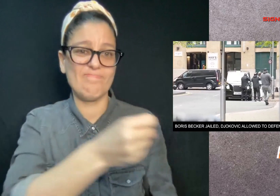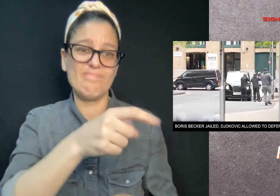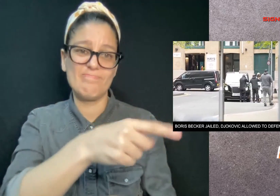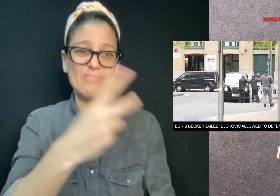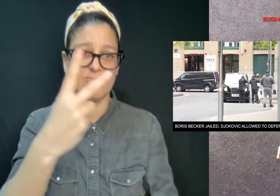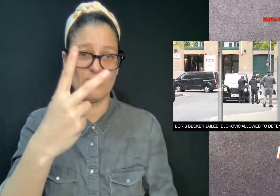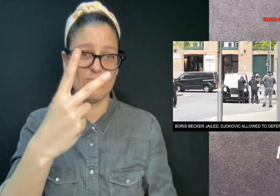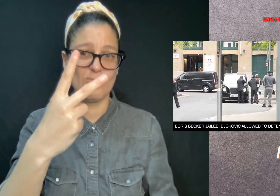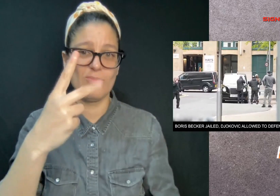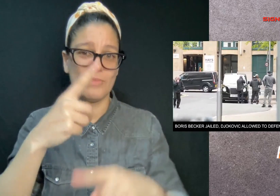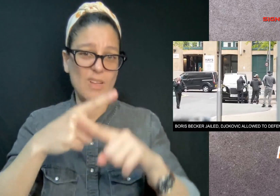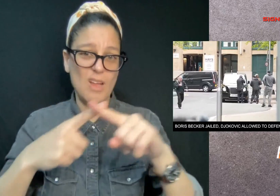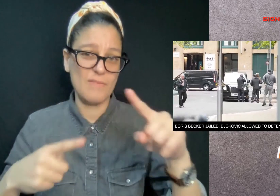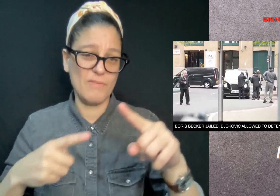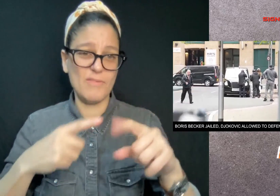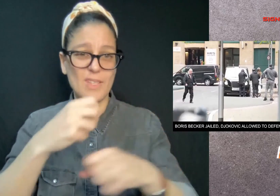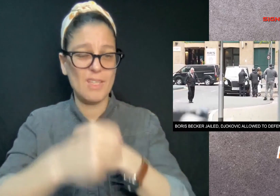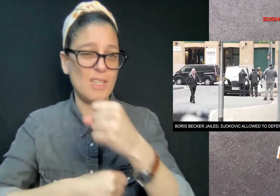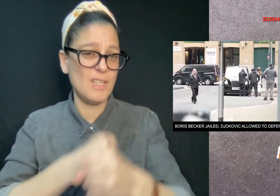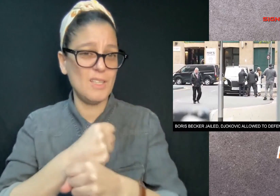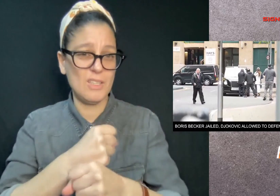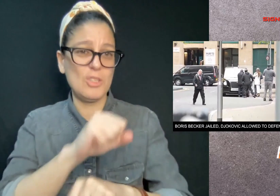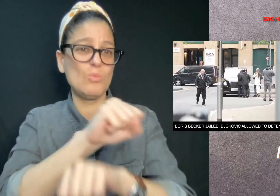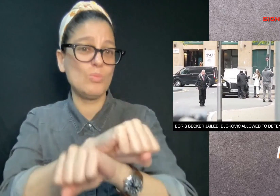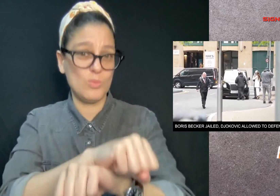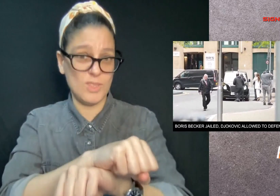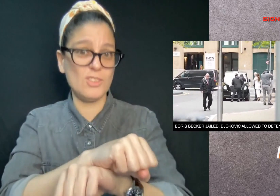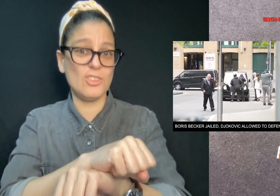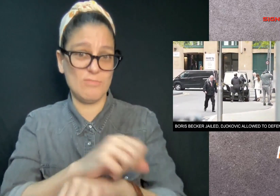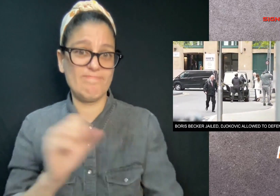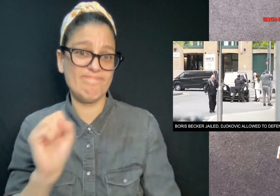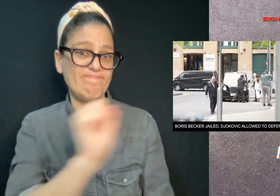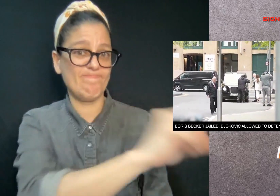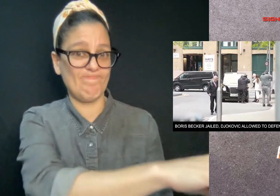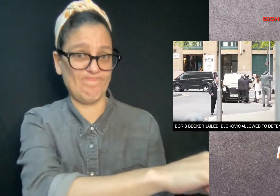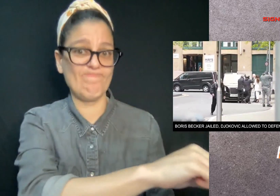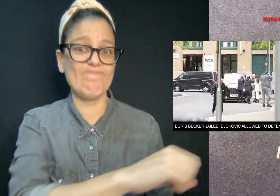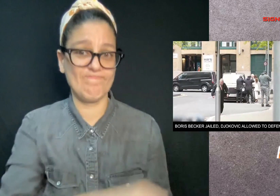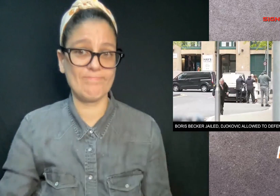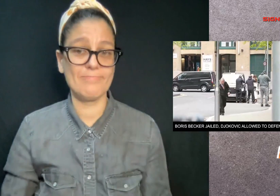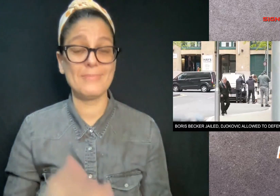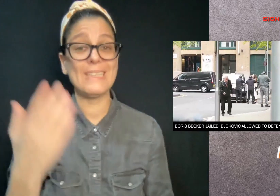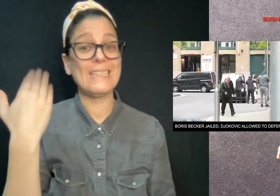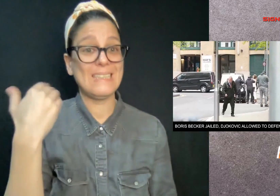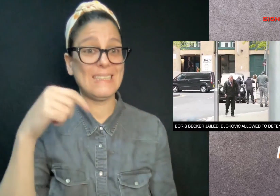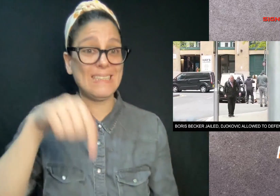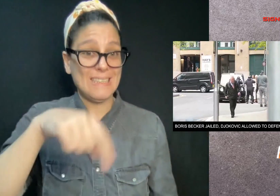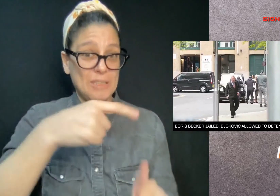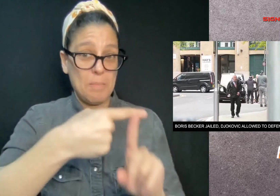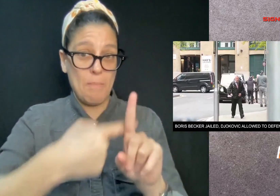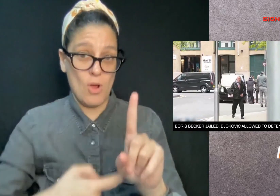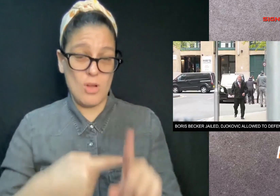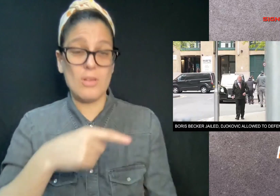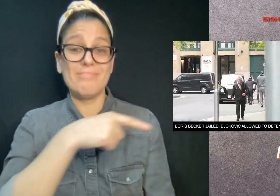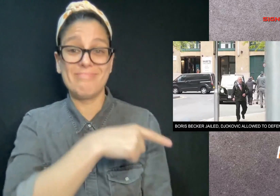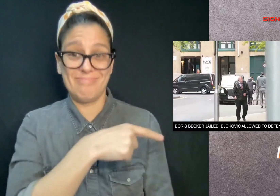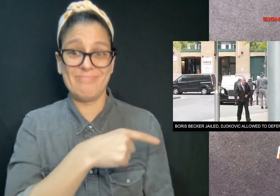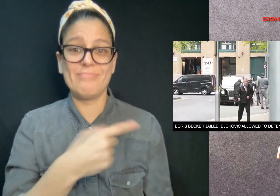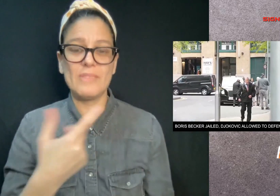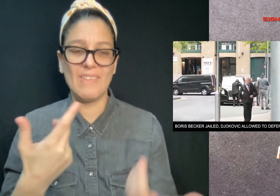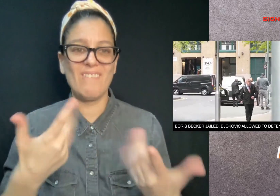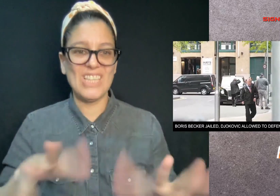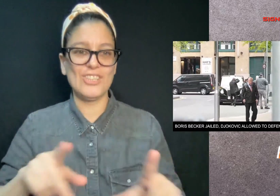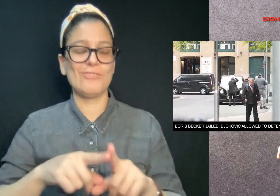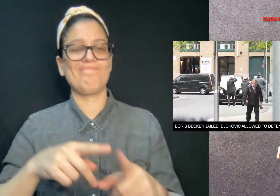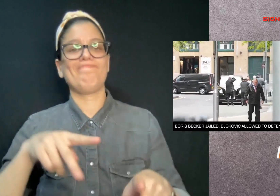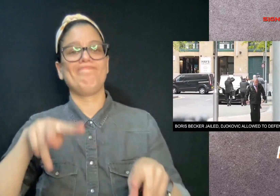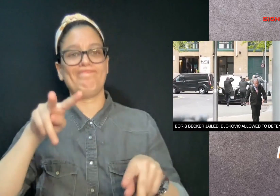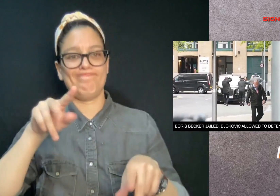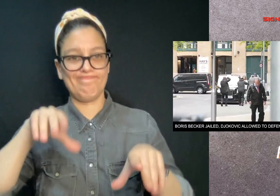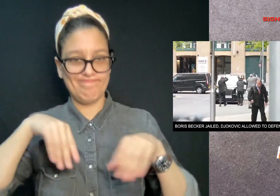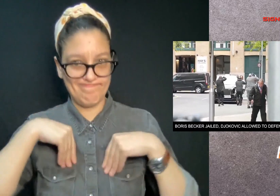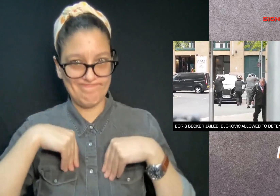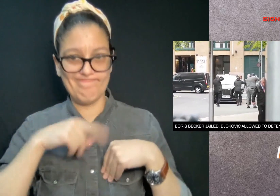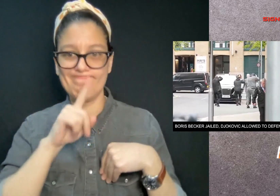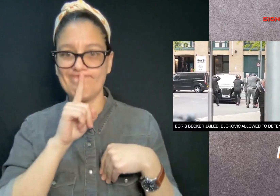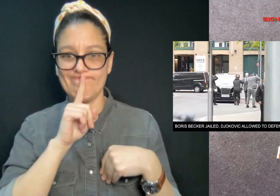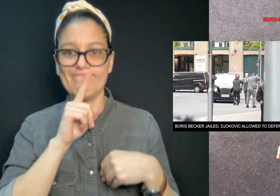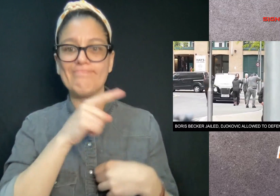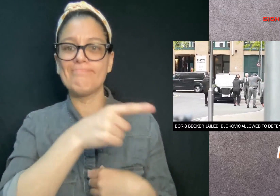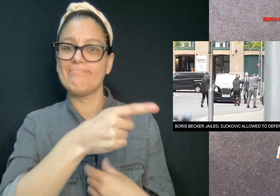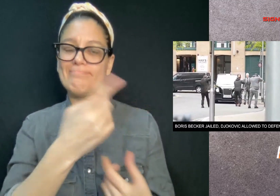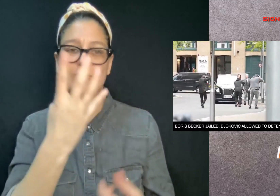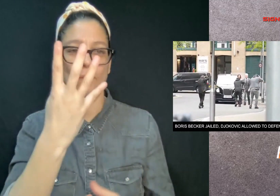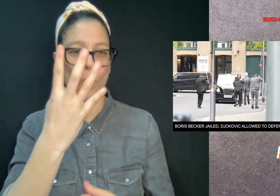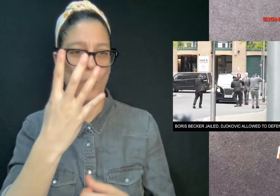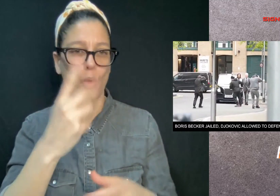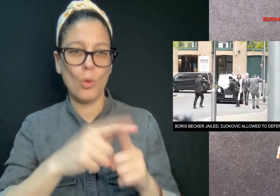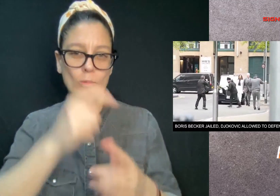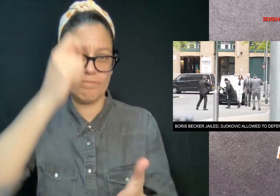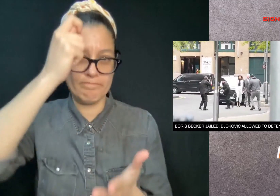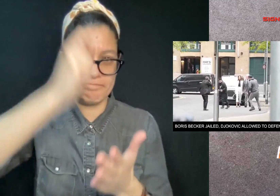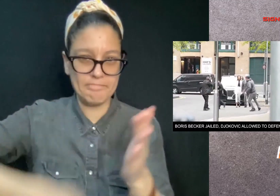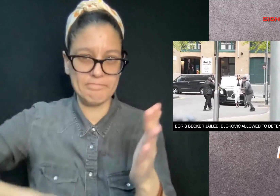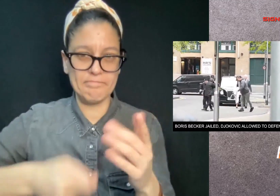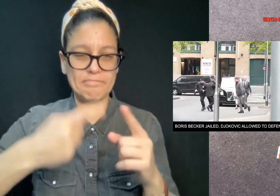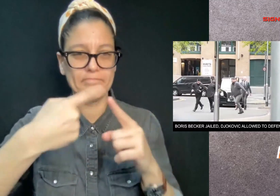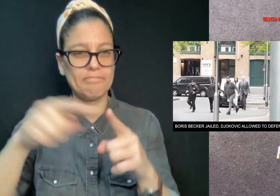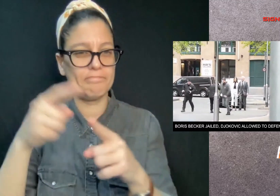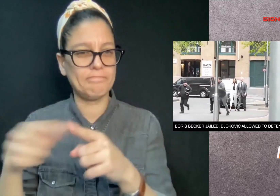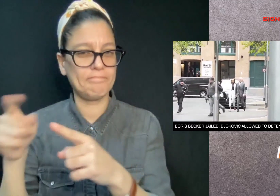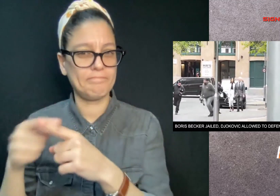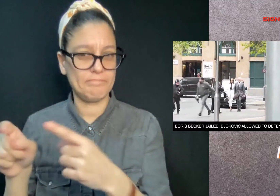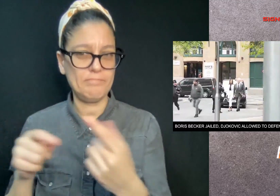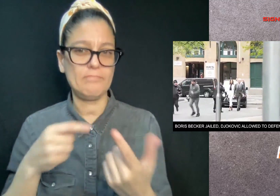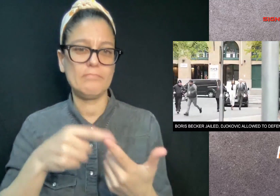has been sentence to 2 1/2 years in jail earlier this month Becker was found guilty